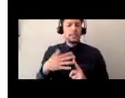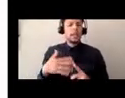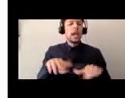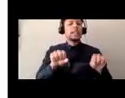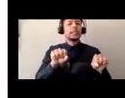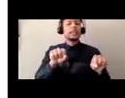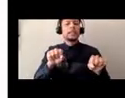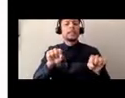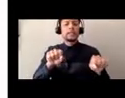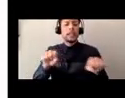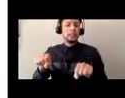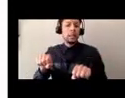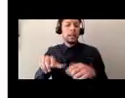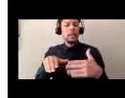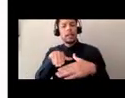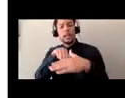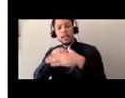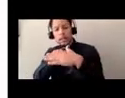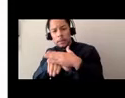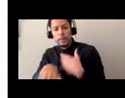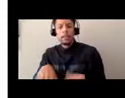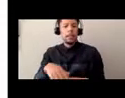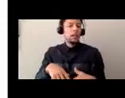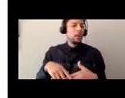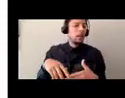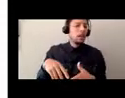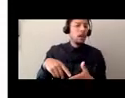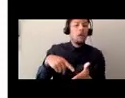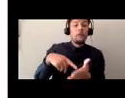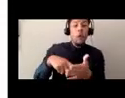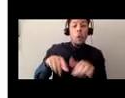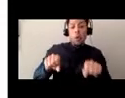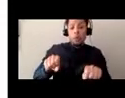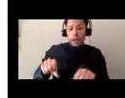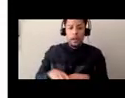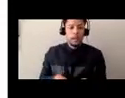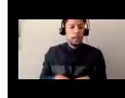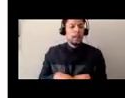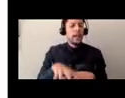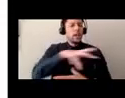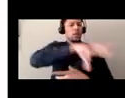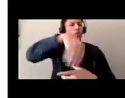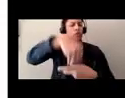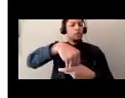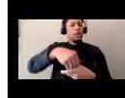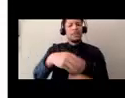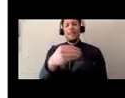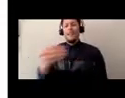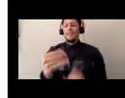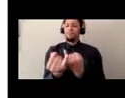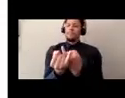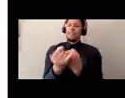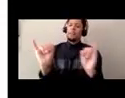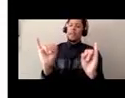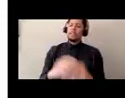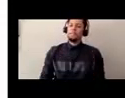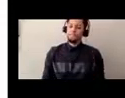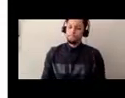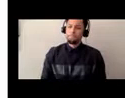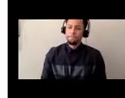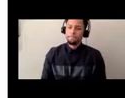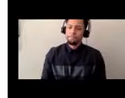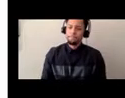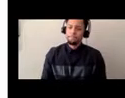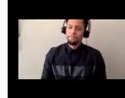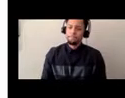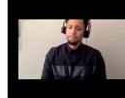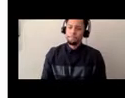And those are commitments that in what you shared in what Carolyn and Sarah have shared